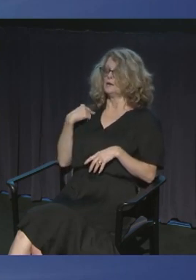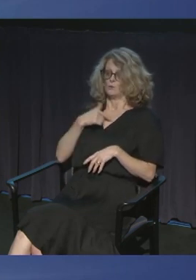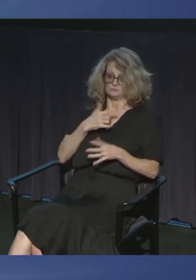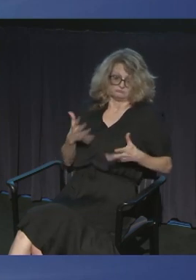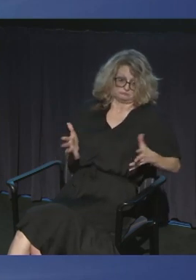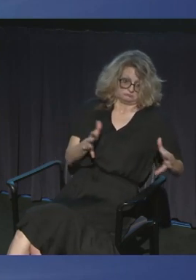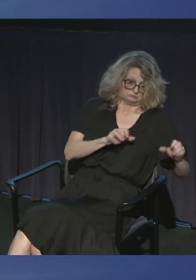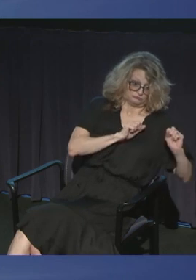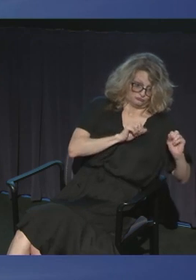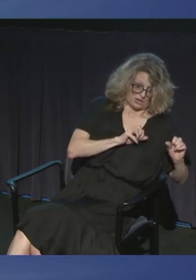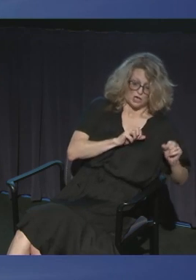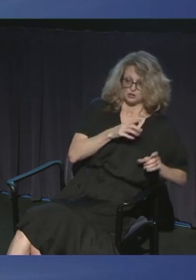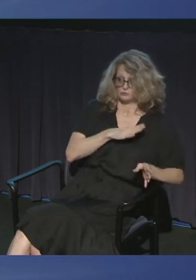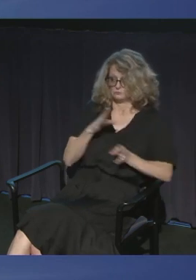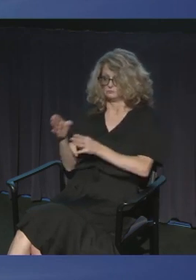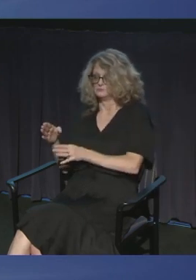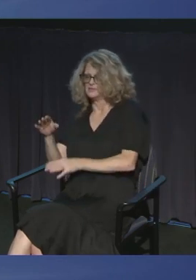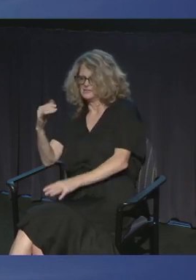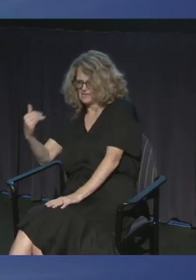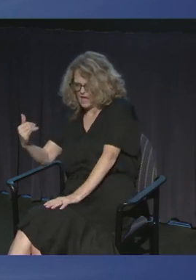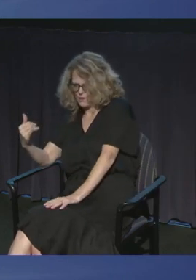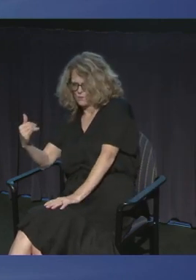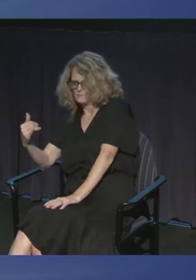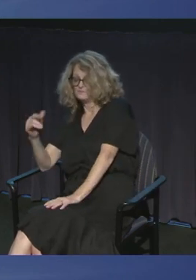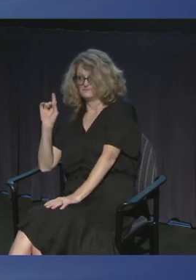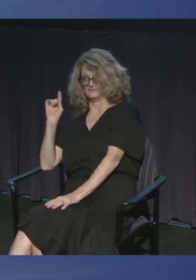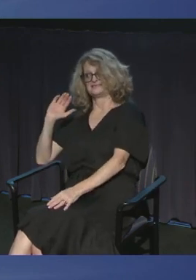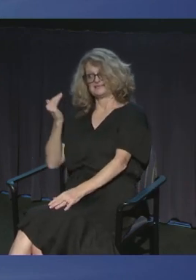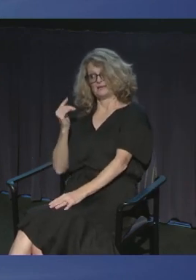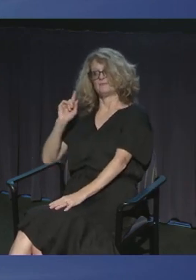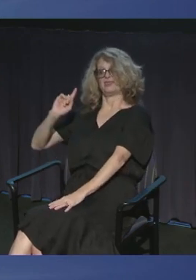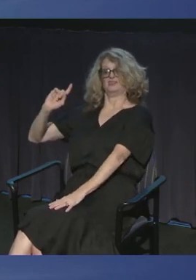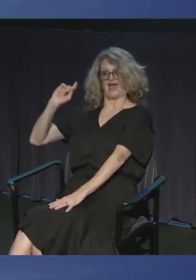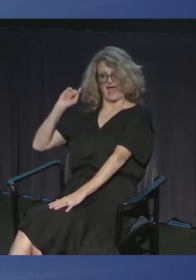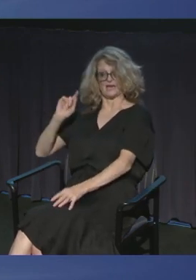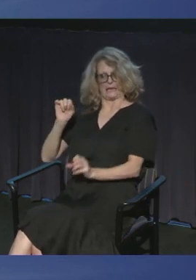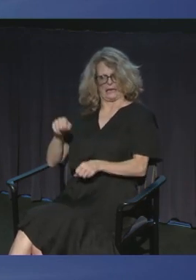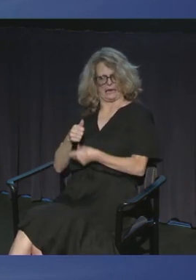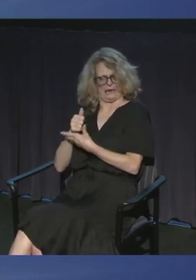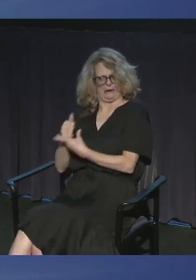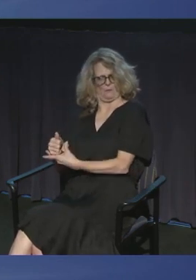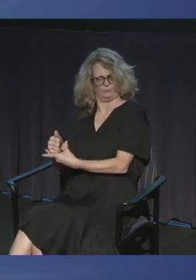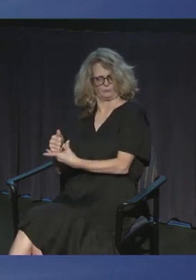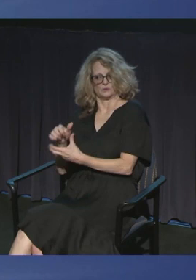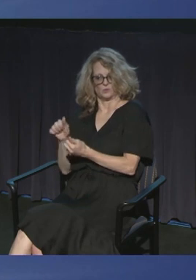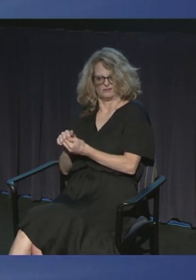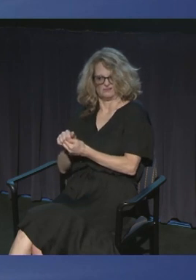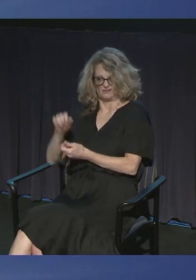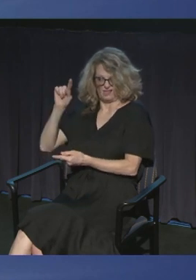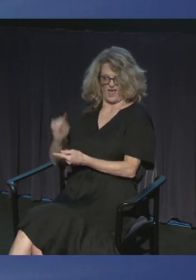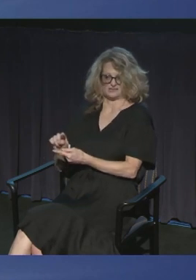TREATED. PREVIOUS STUDIES HAVE SHOWN THAT LACTOBACILLUS CAN BE HELPFUL. WE WERE ABLE TO SHOW